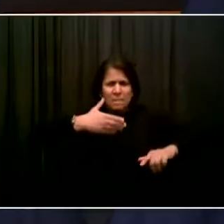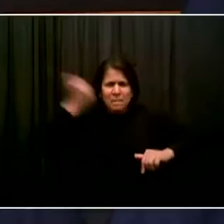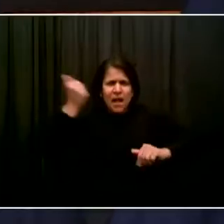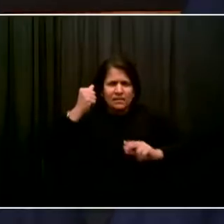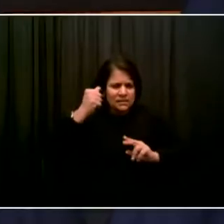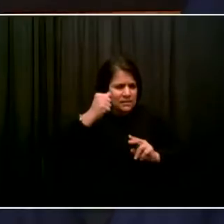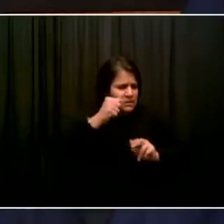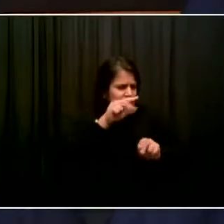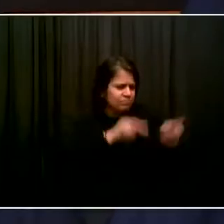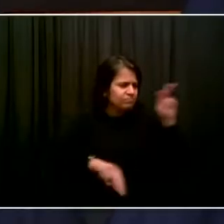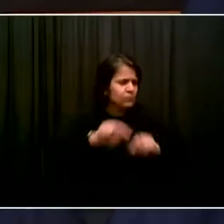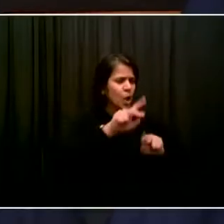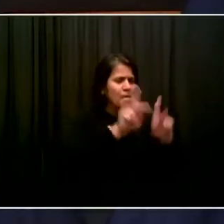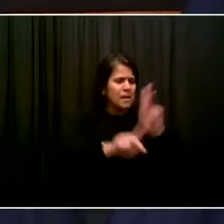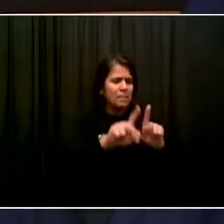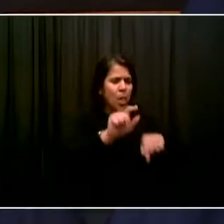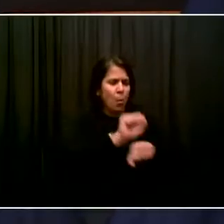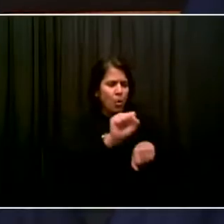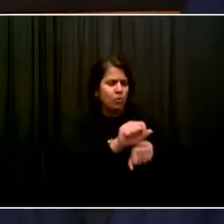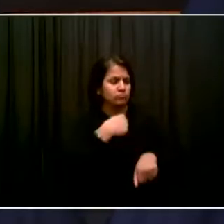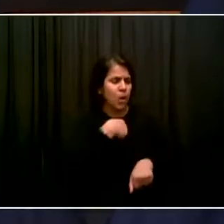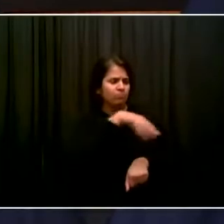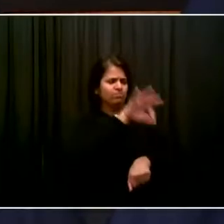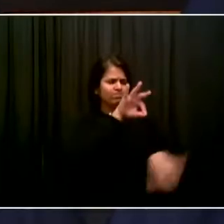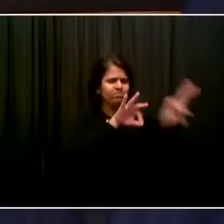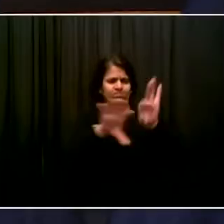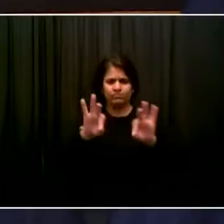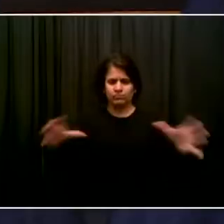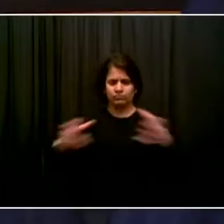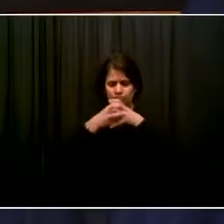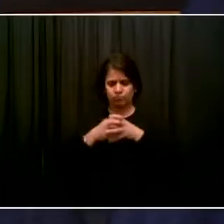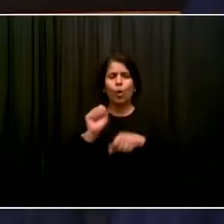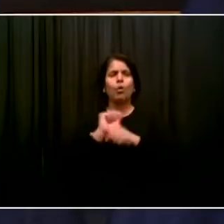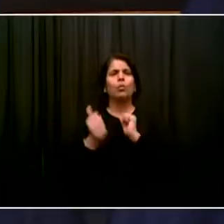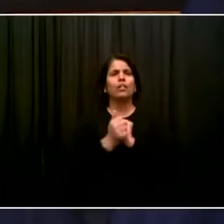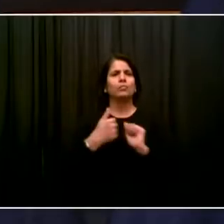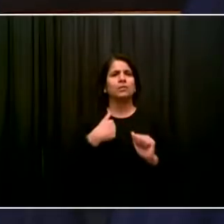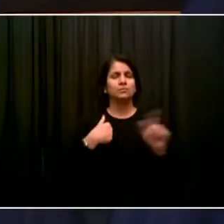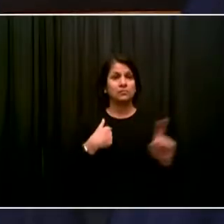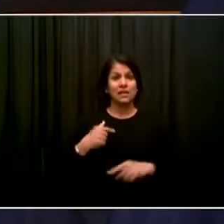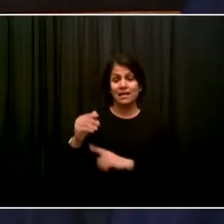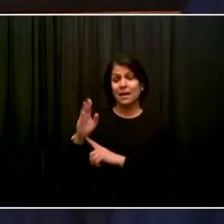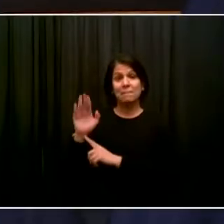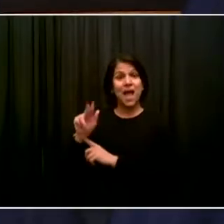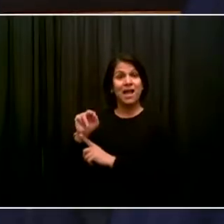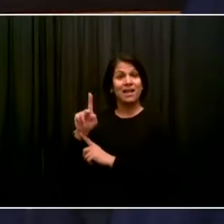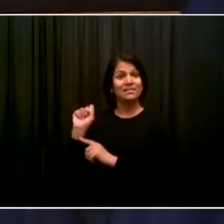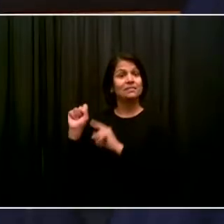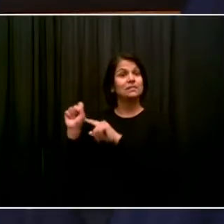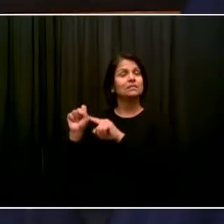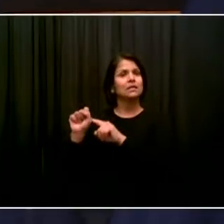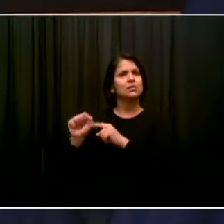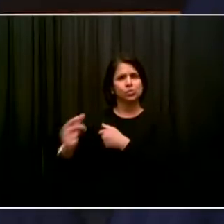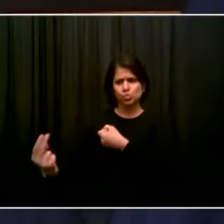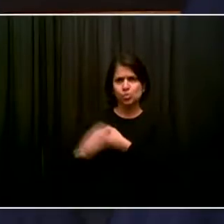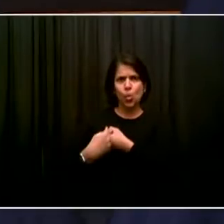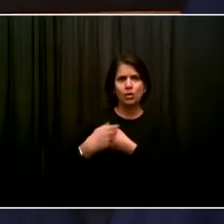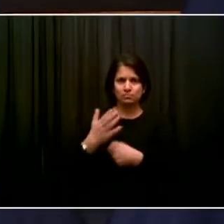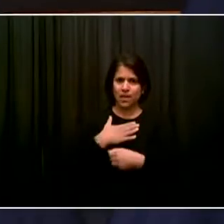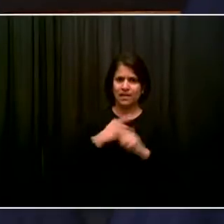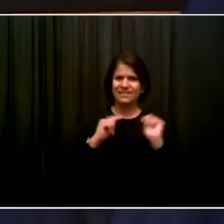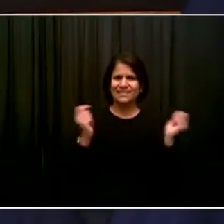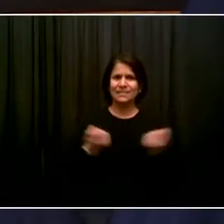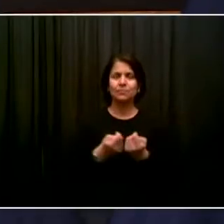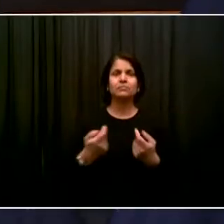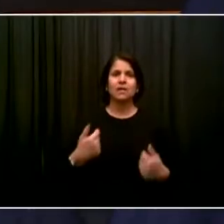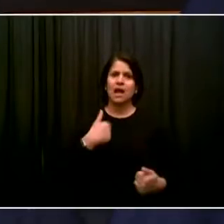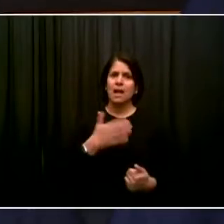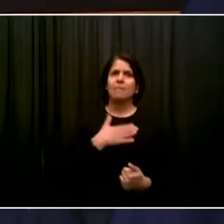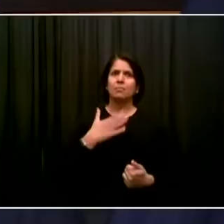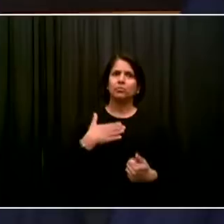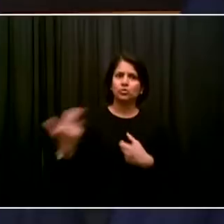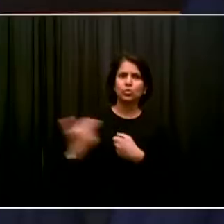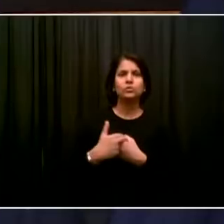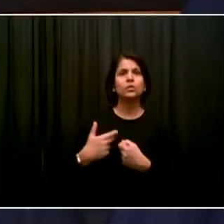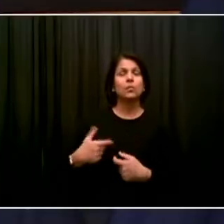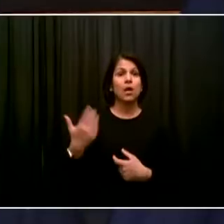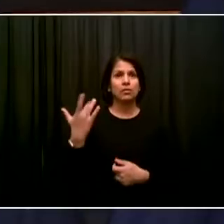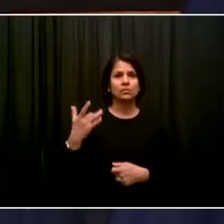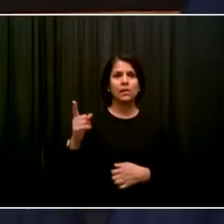BEST TALENT TO MAKE SURE NEW